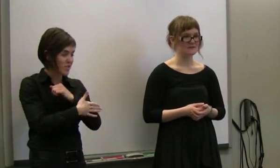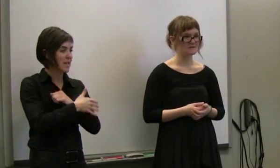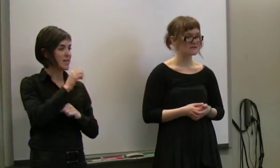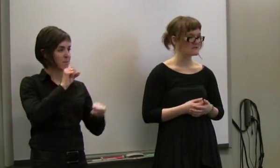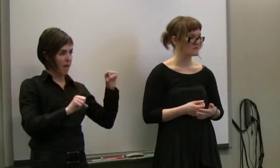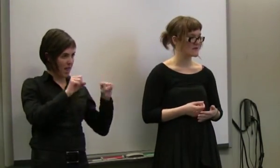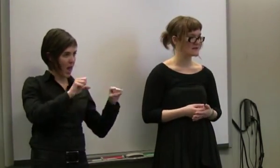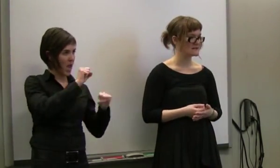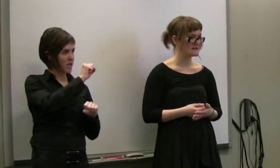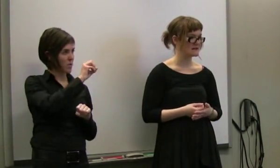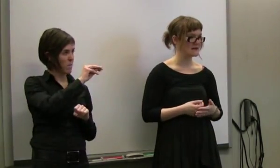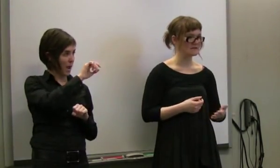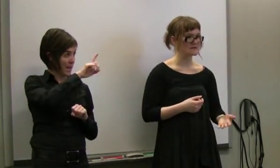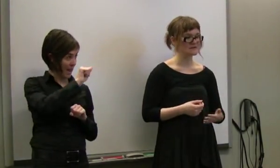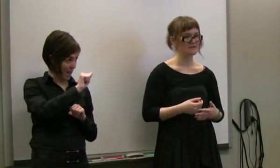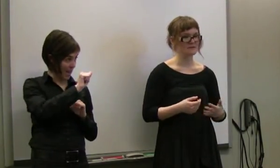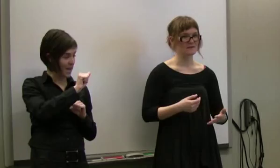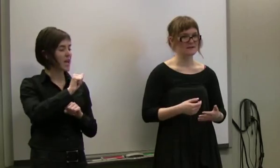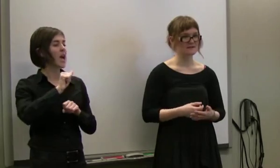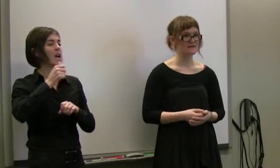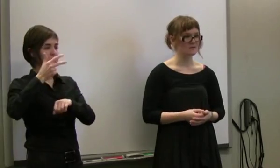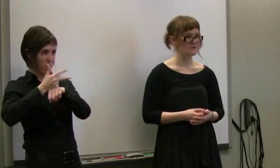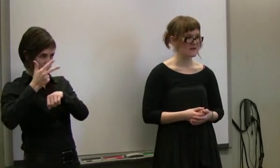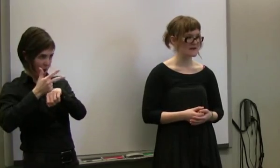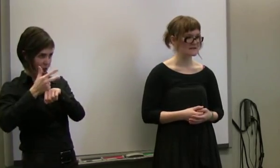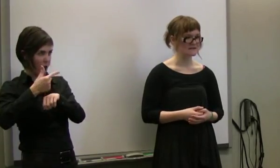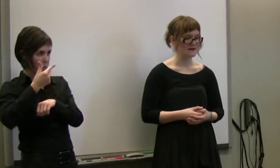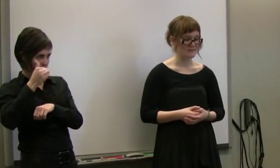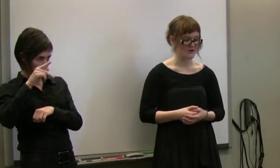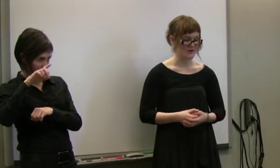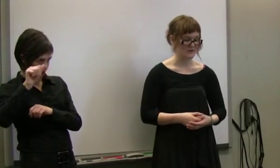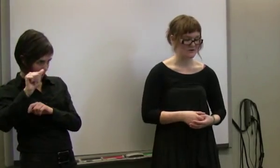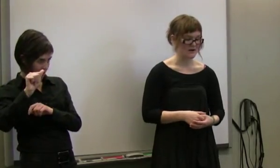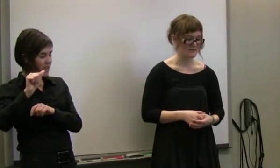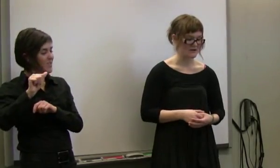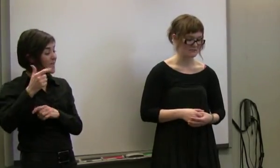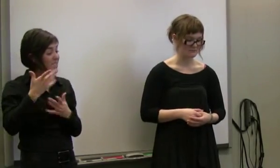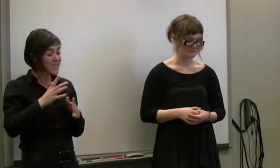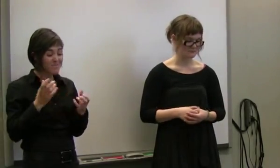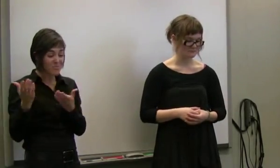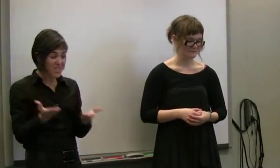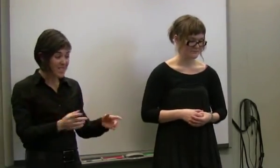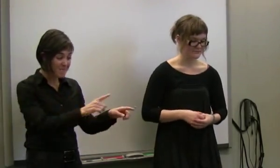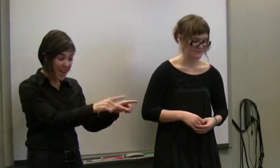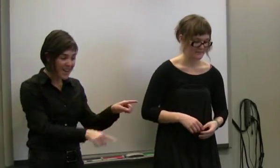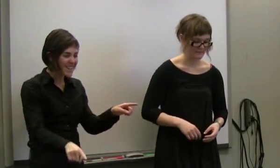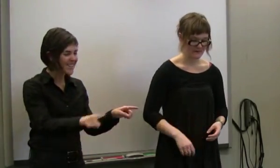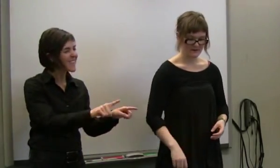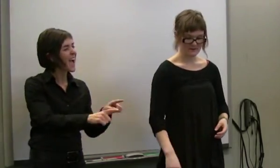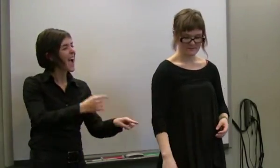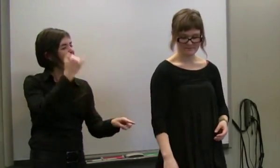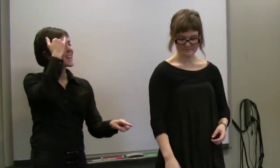I have brought a few different kinds of books to give you an idea